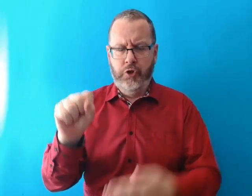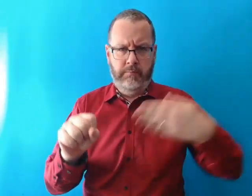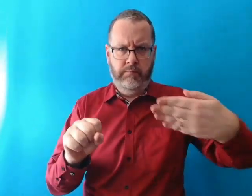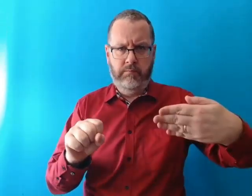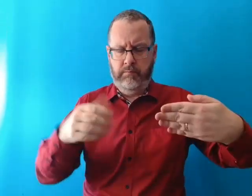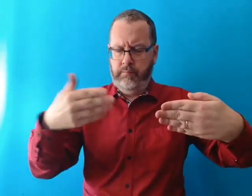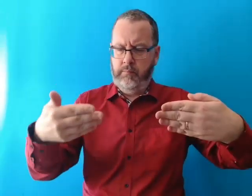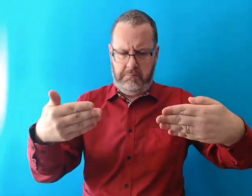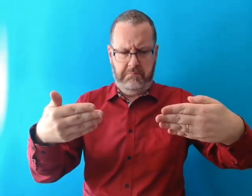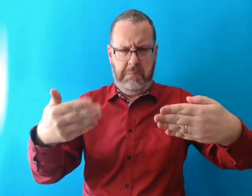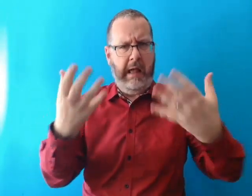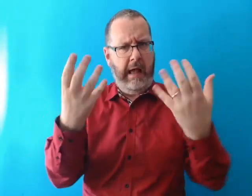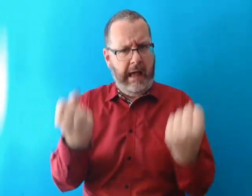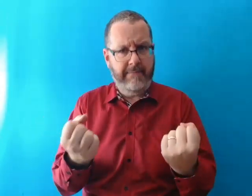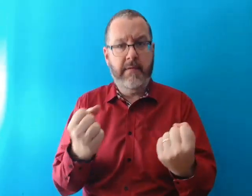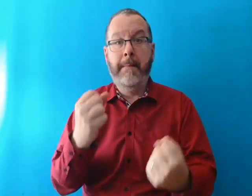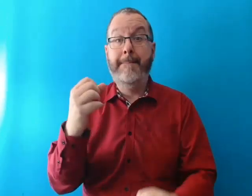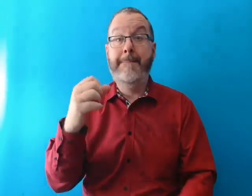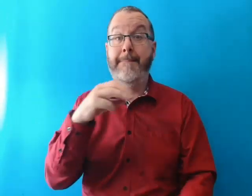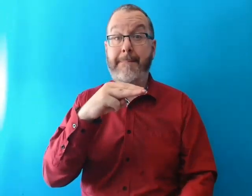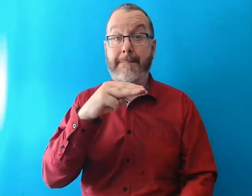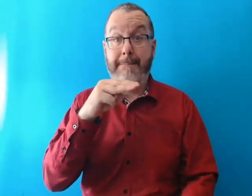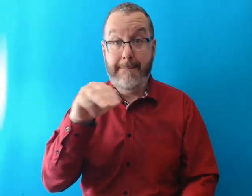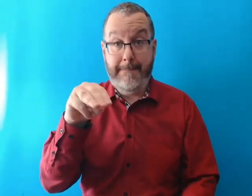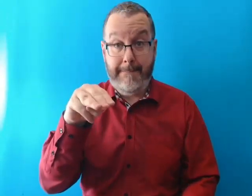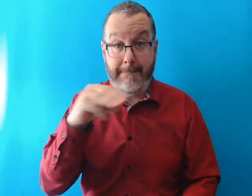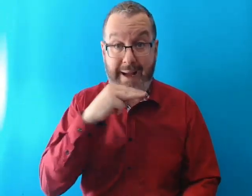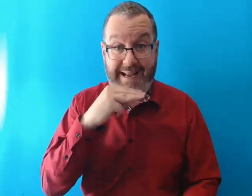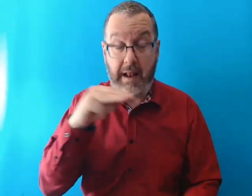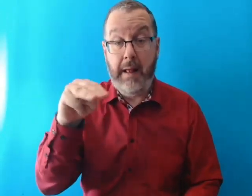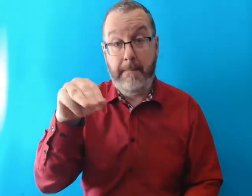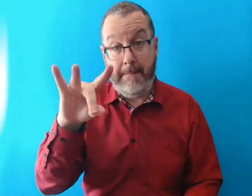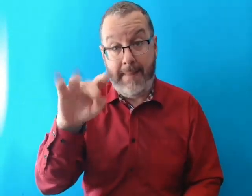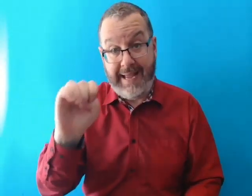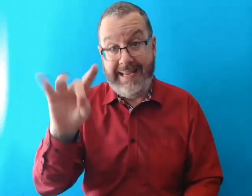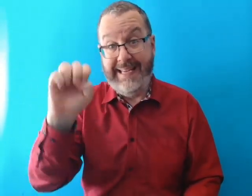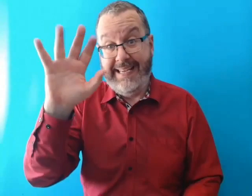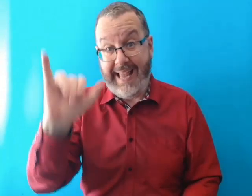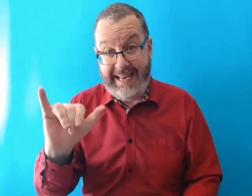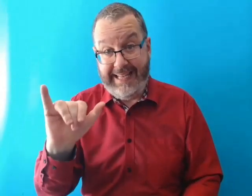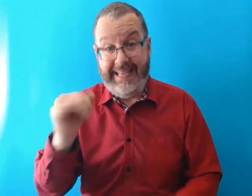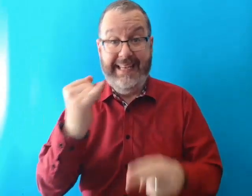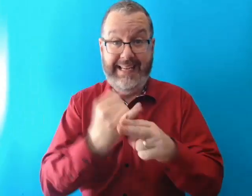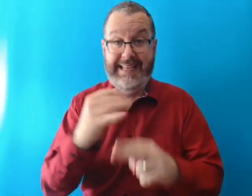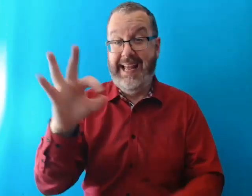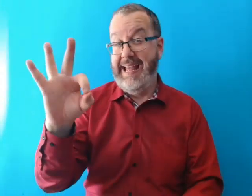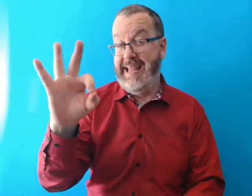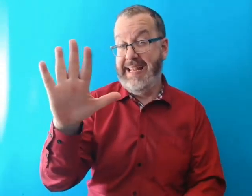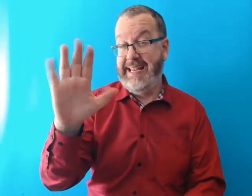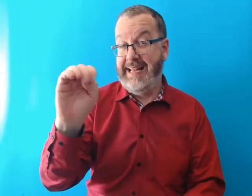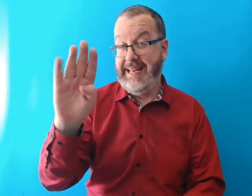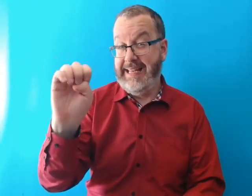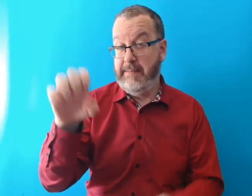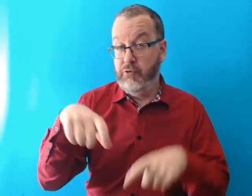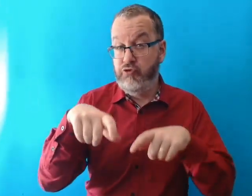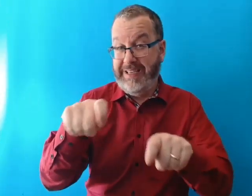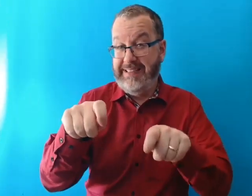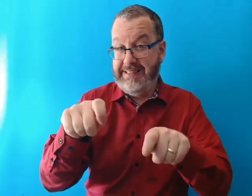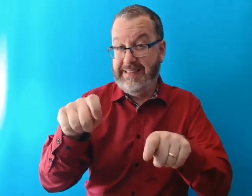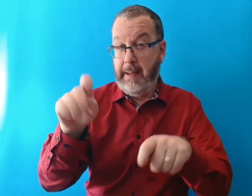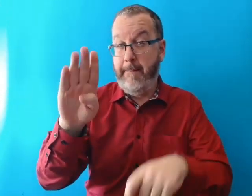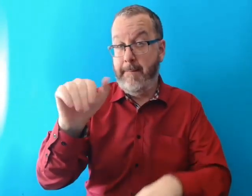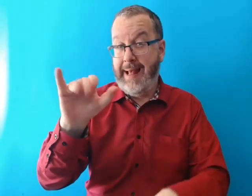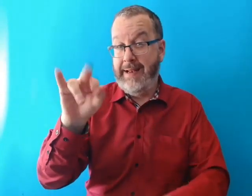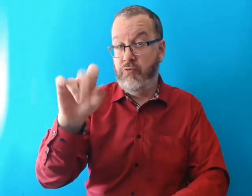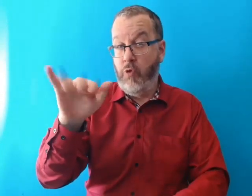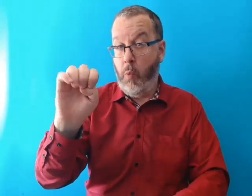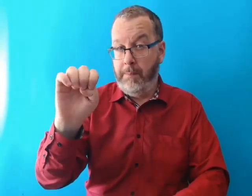living in Glebe Street in Ballinrobe.